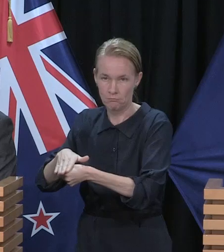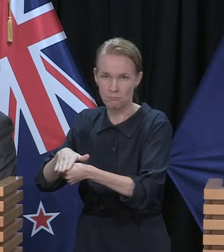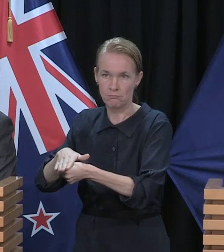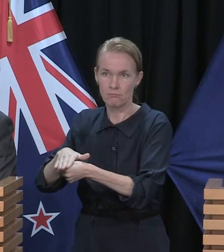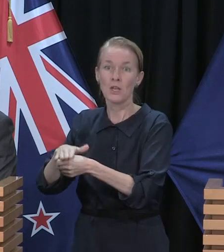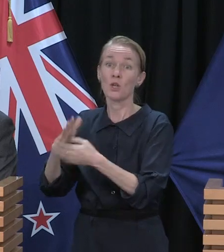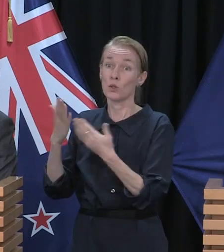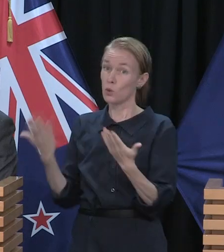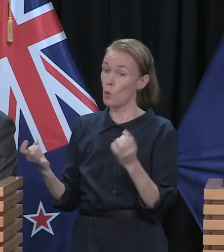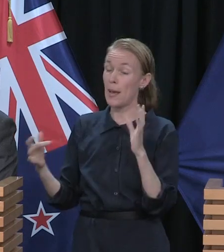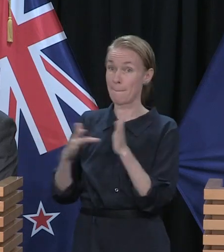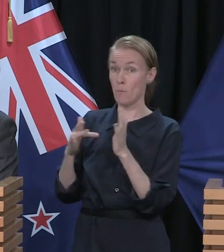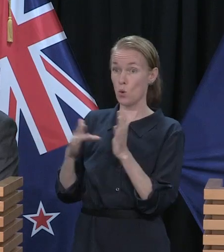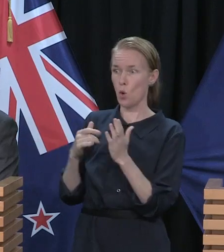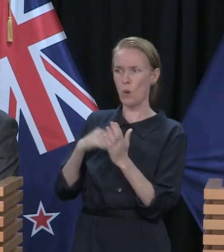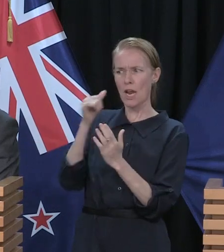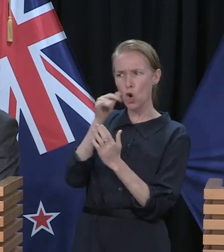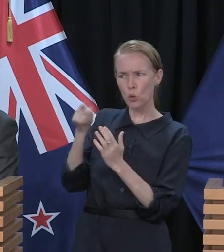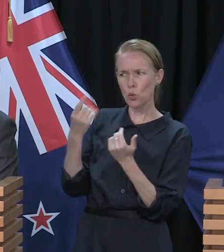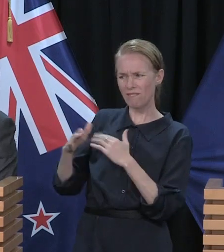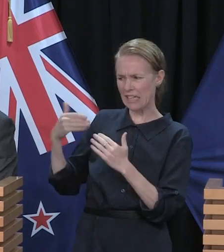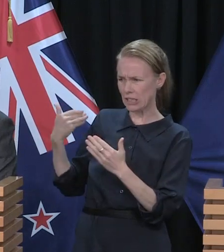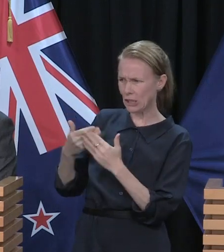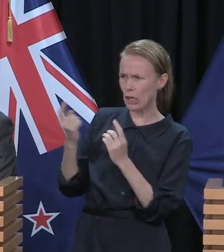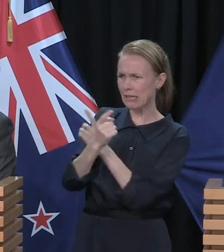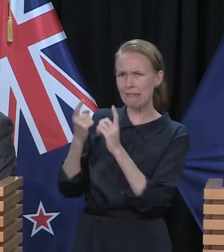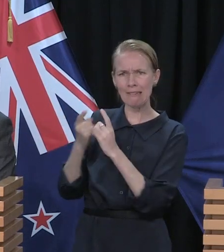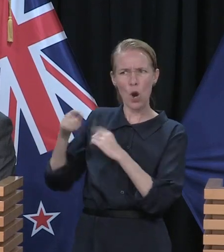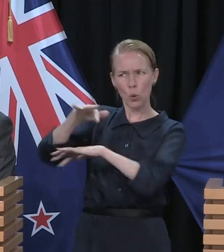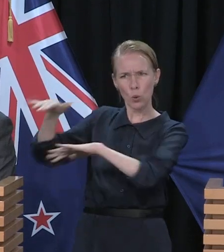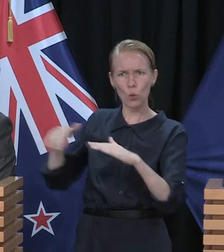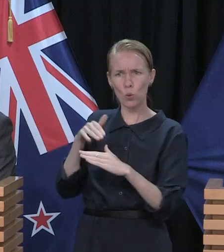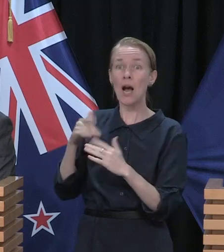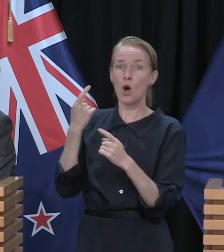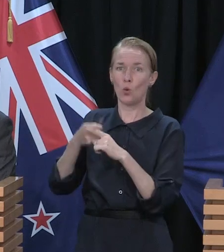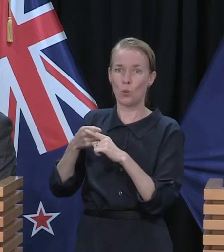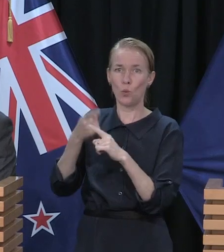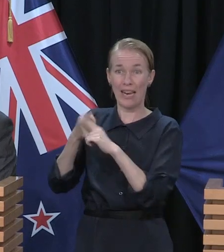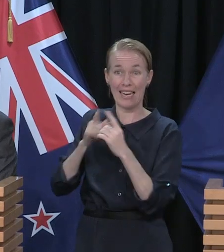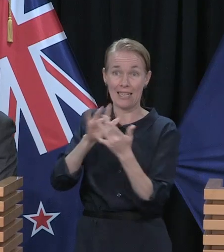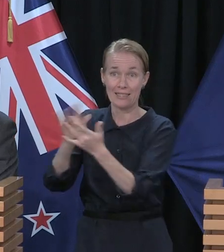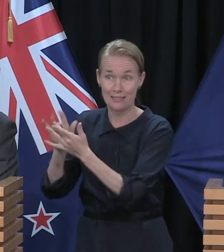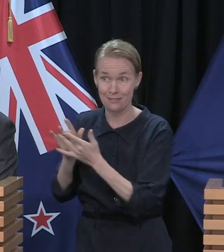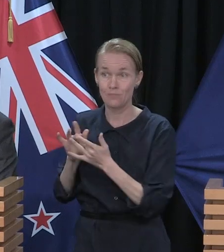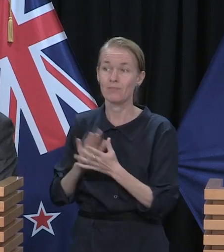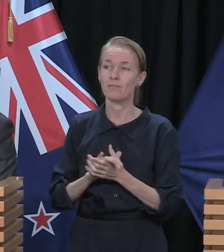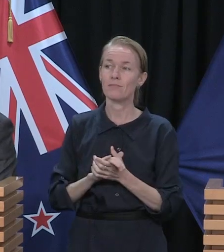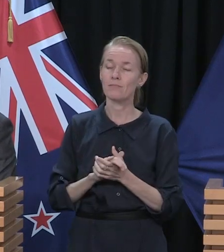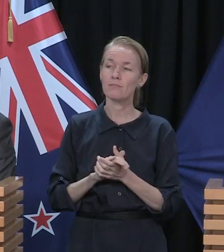else, depending on the risk factors, then the less likely